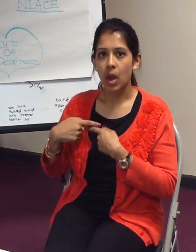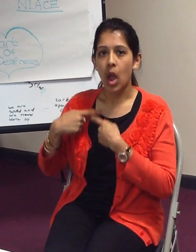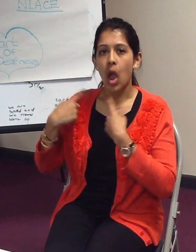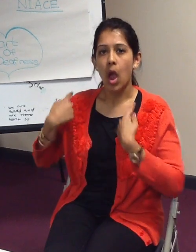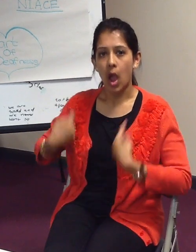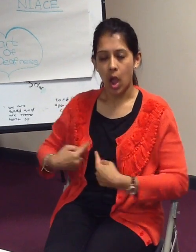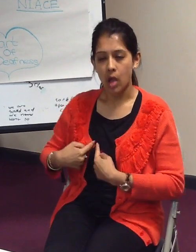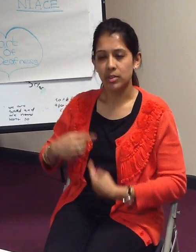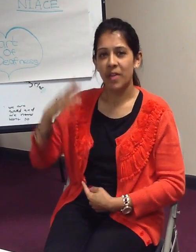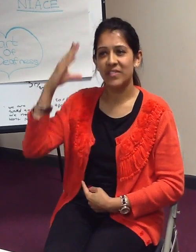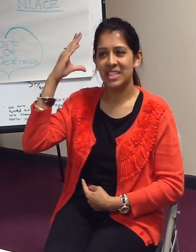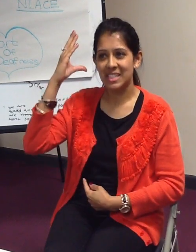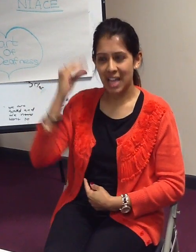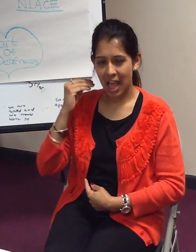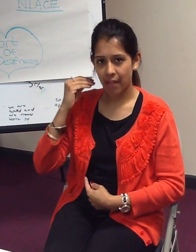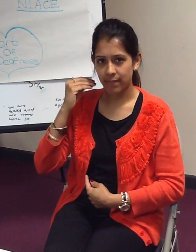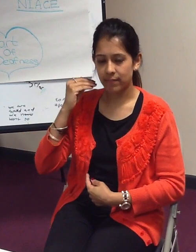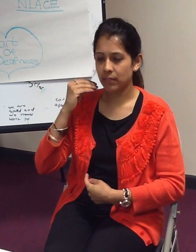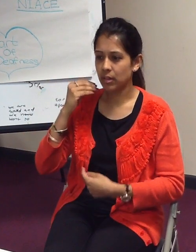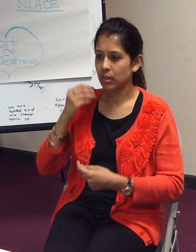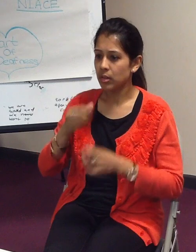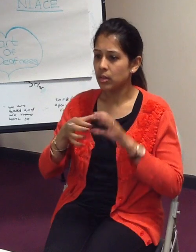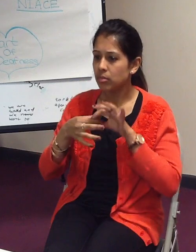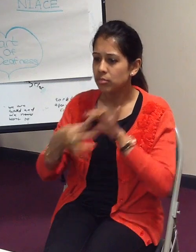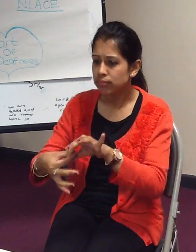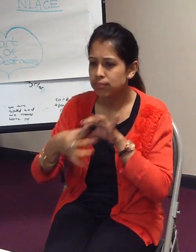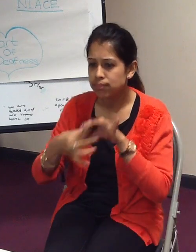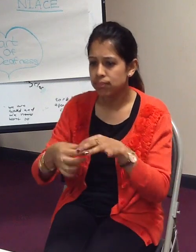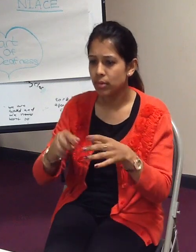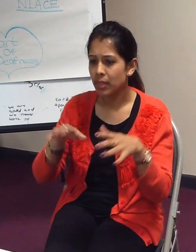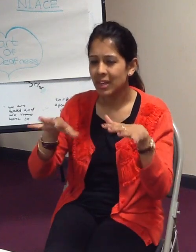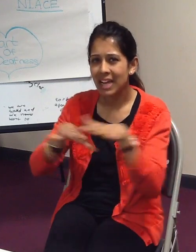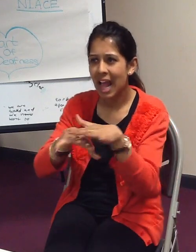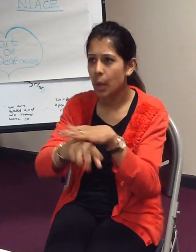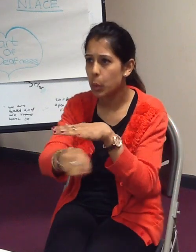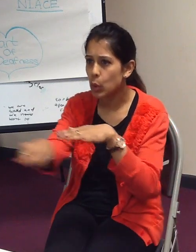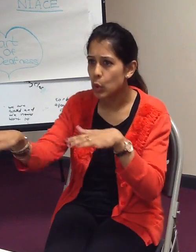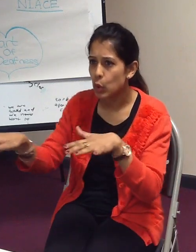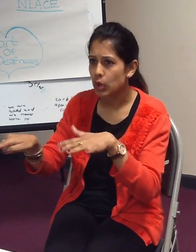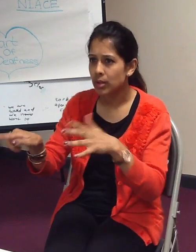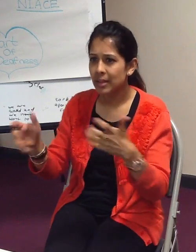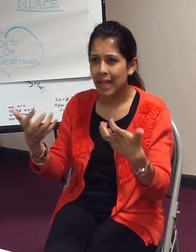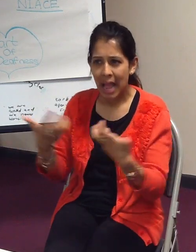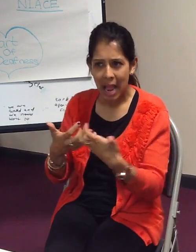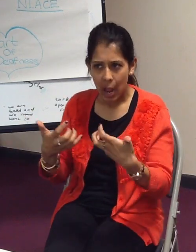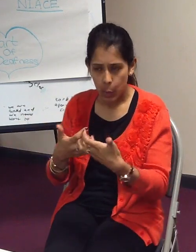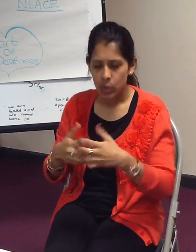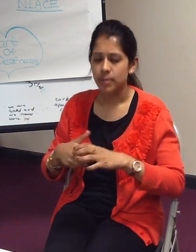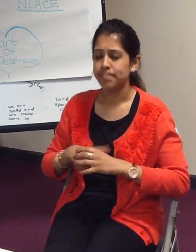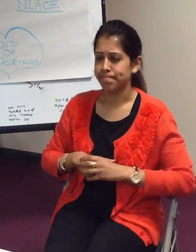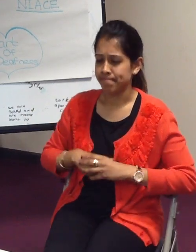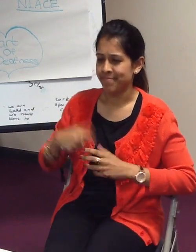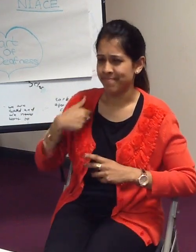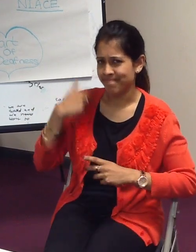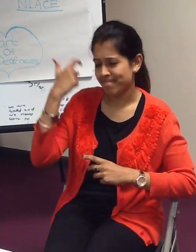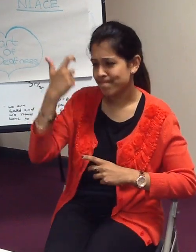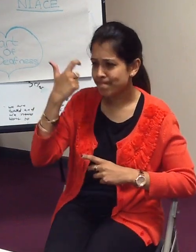How could Heart of Deafness improve their networking with other organisations?